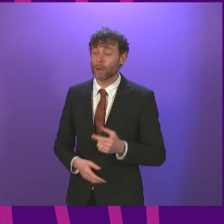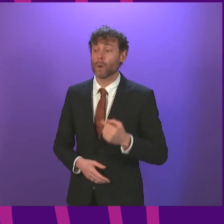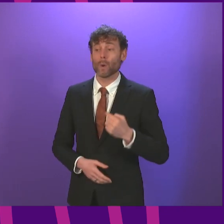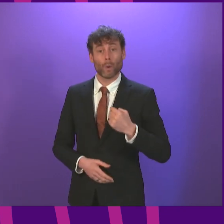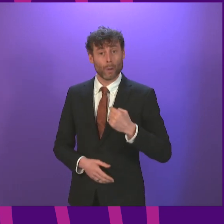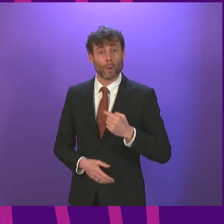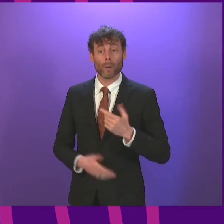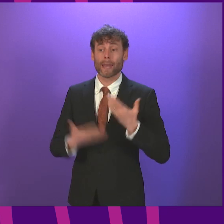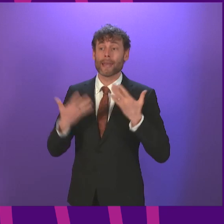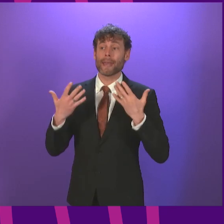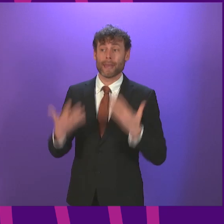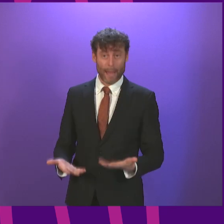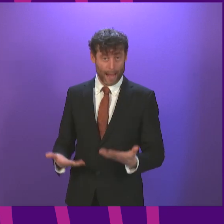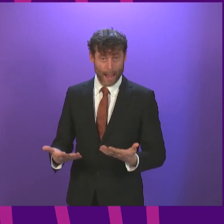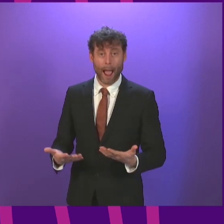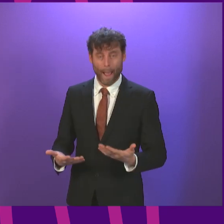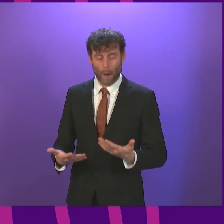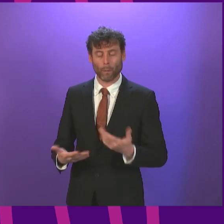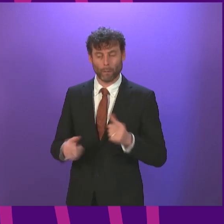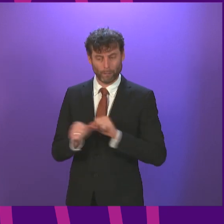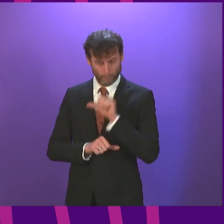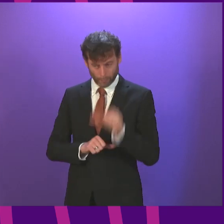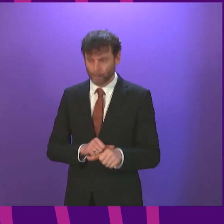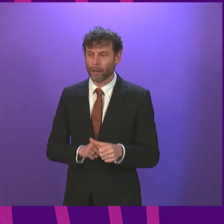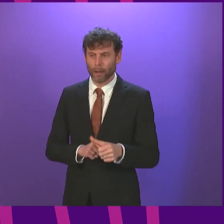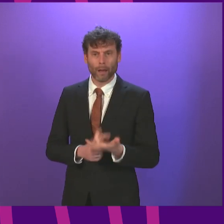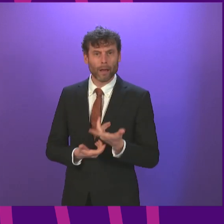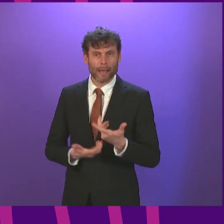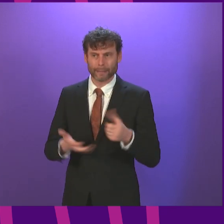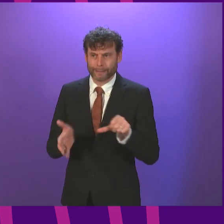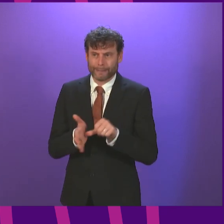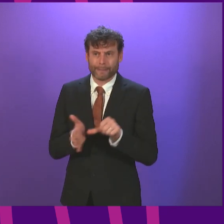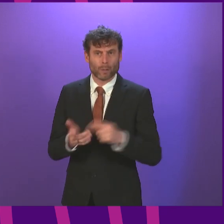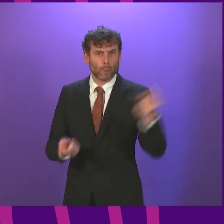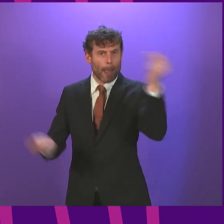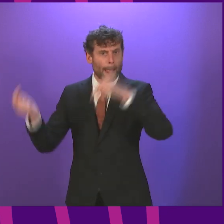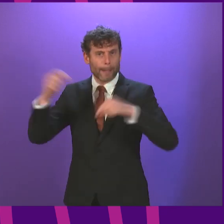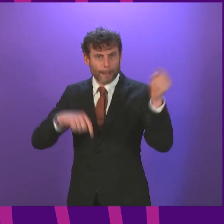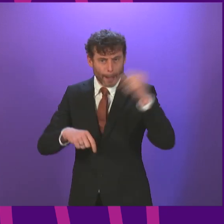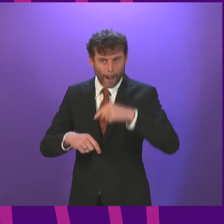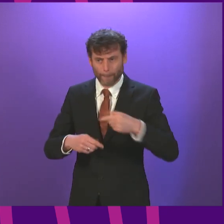much harder for people to come here and make that positive contribution. As we face the